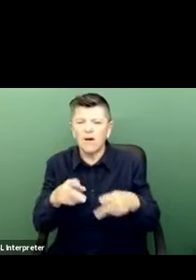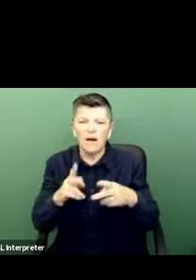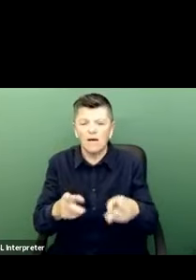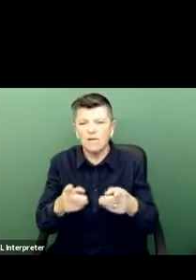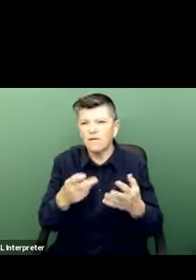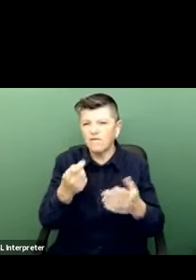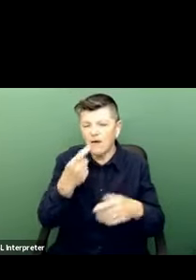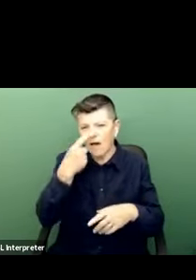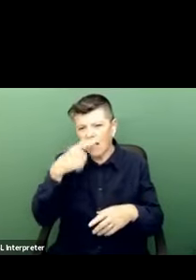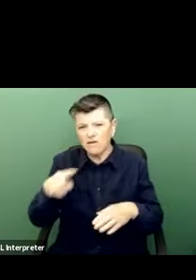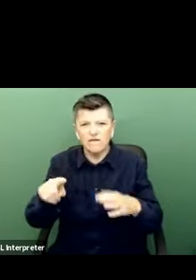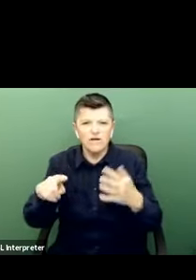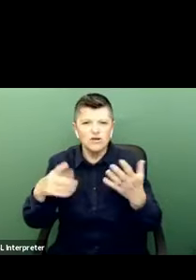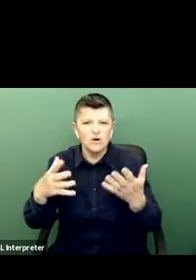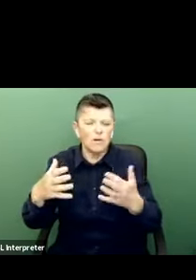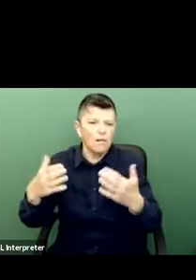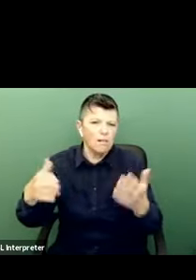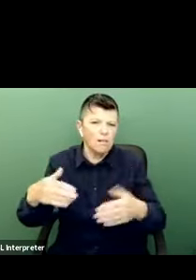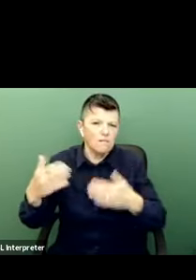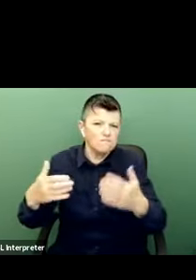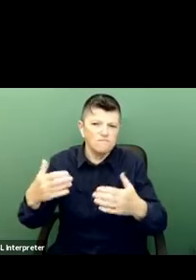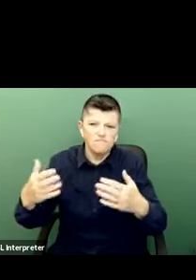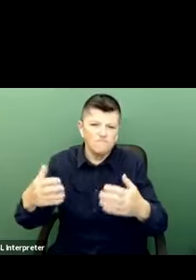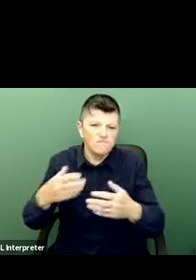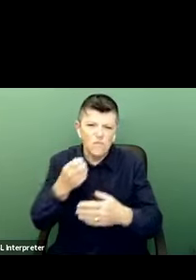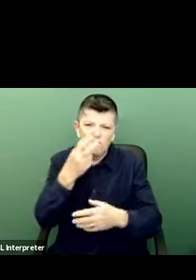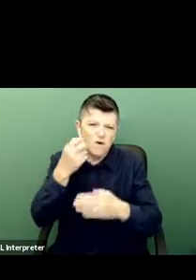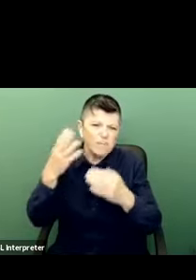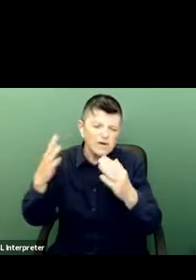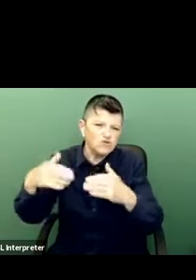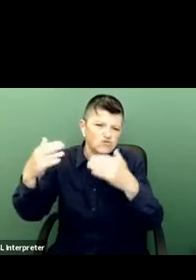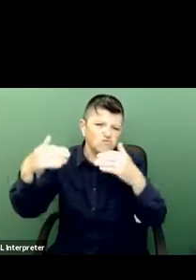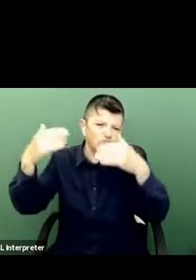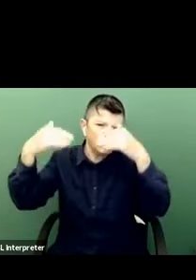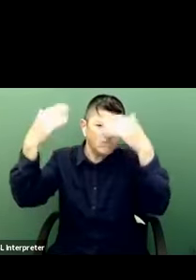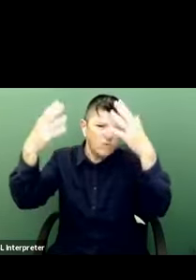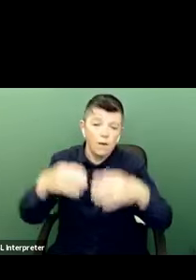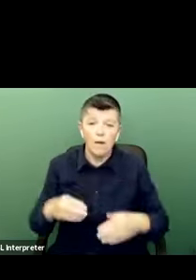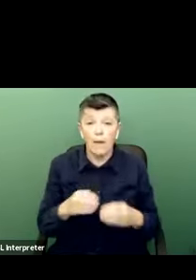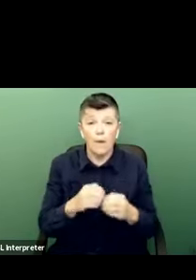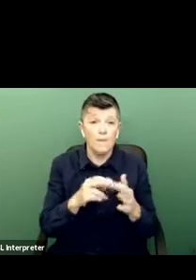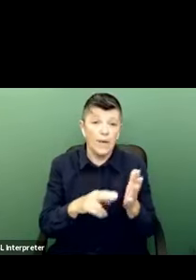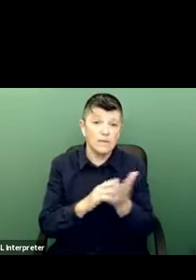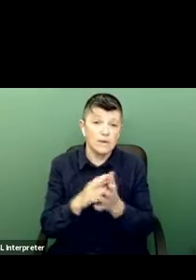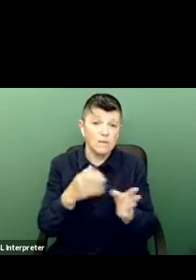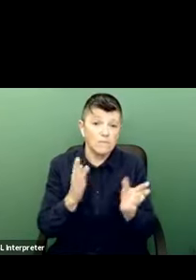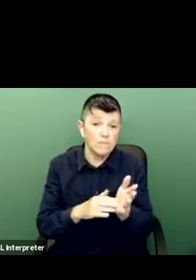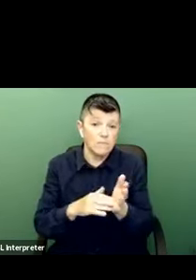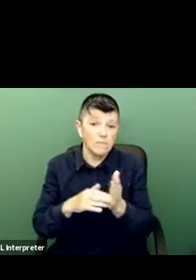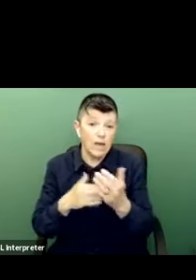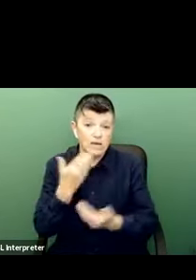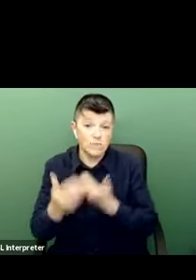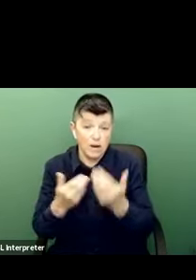to the view of human rights of his book written at the same time 17 91/92 against the